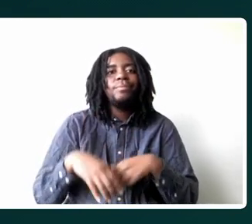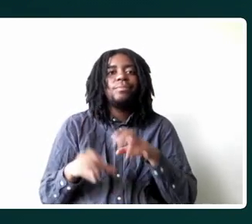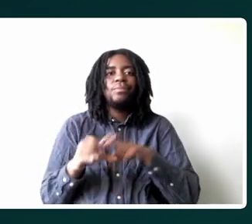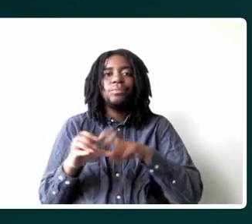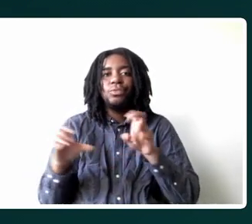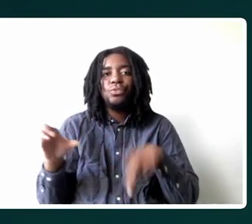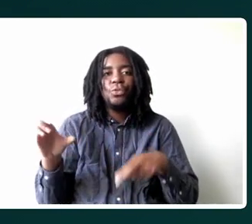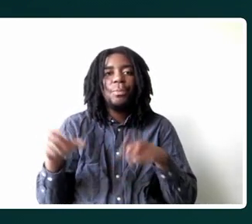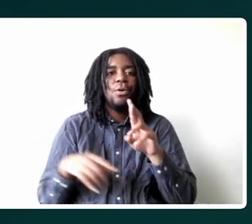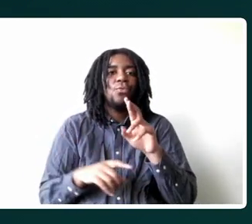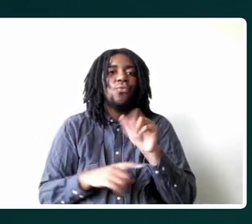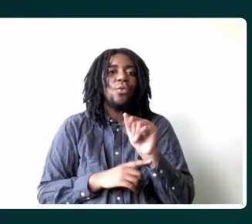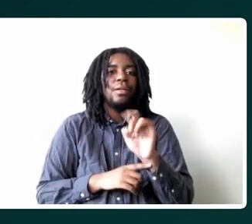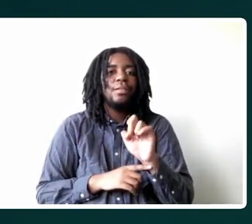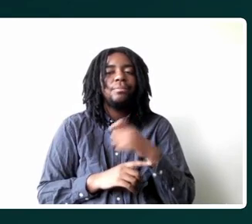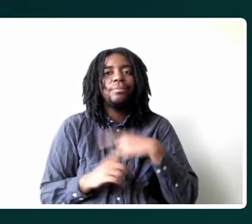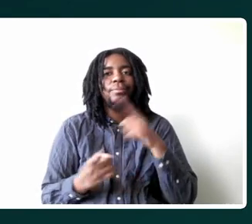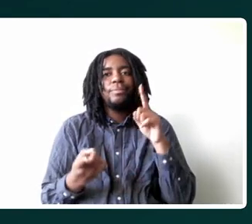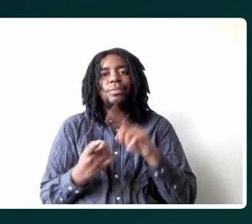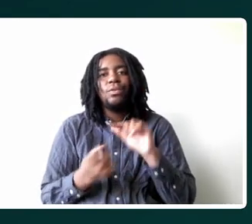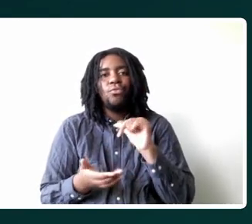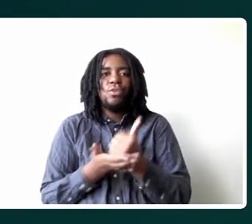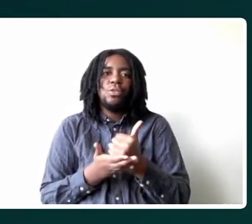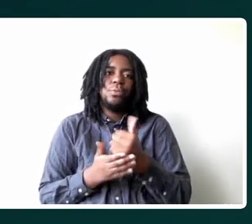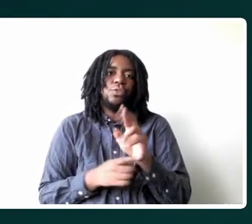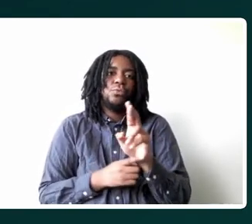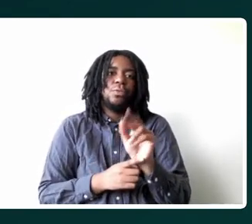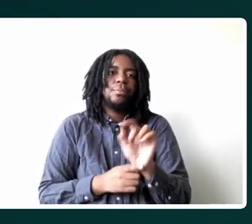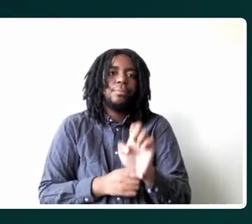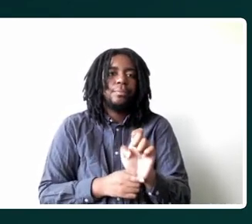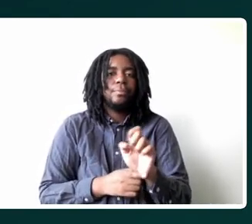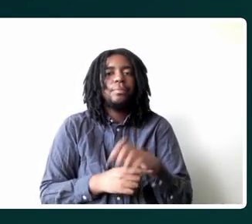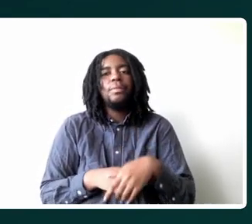Although there are many factors that can impact student success,